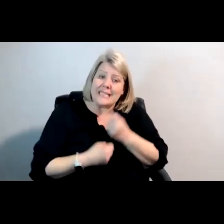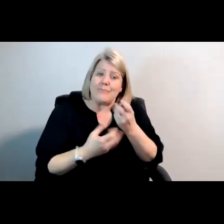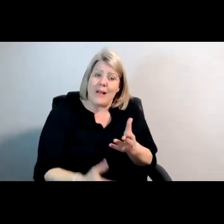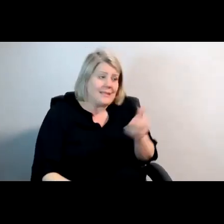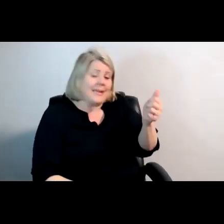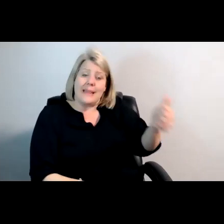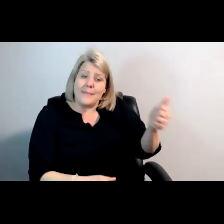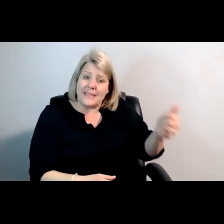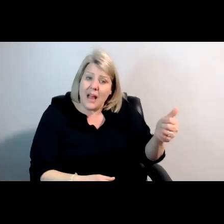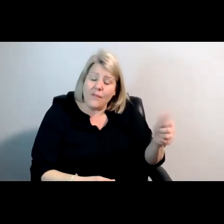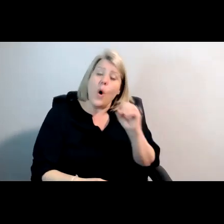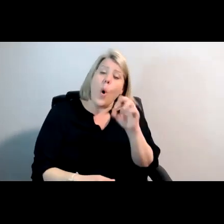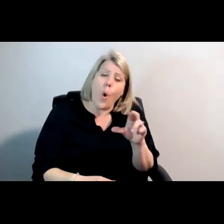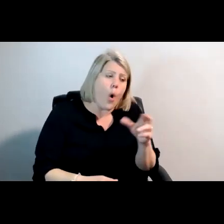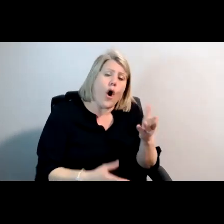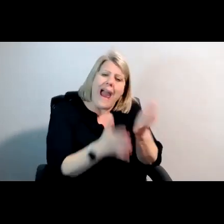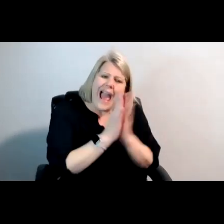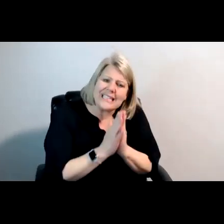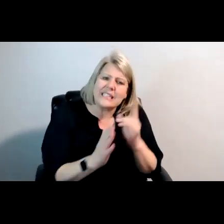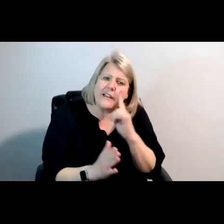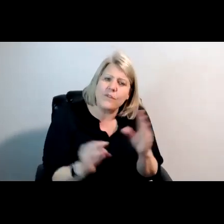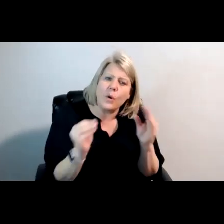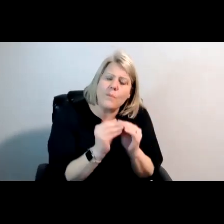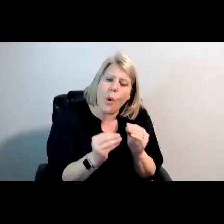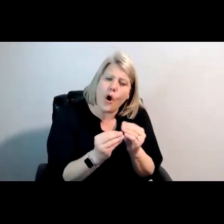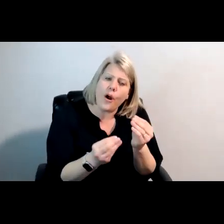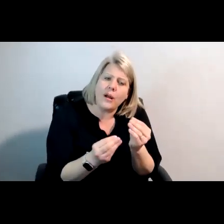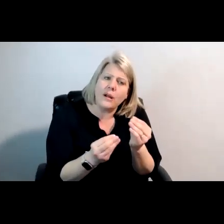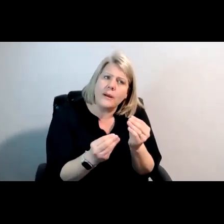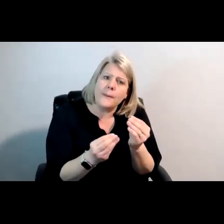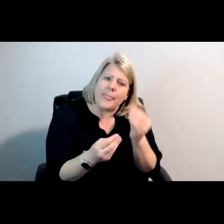saying or asking for more information from the person who's providing it.